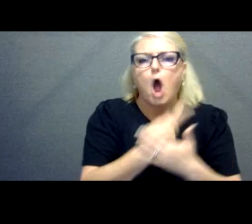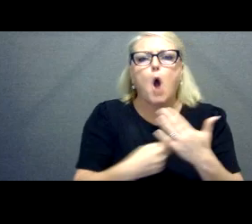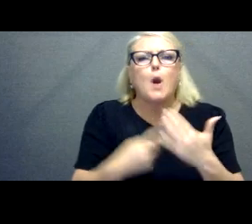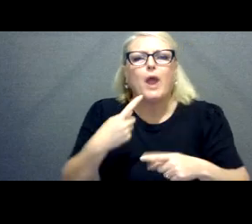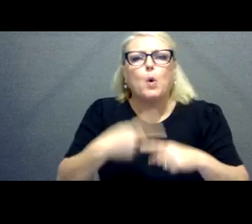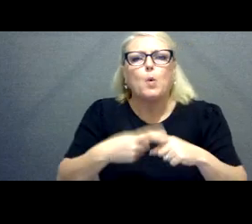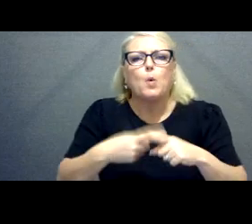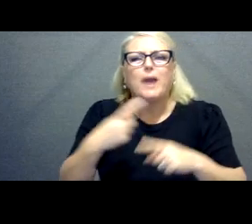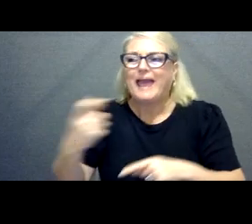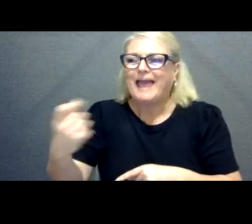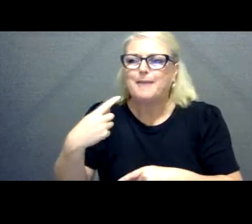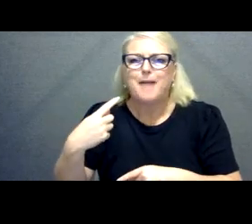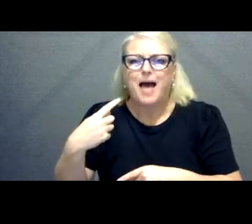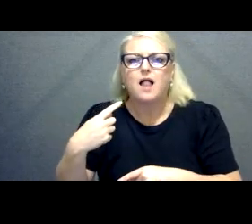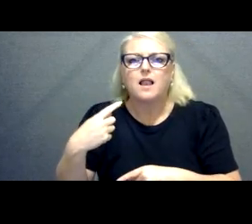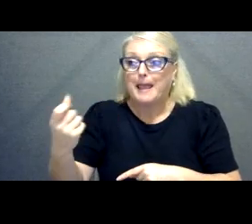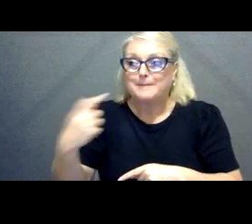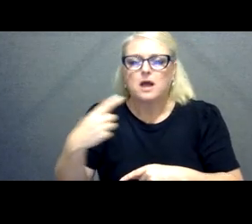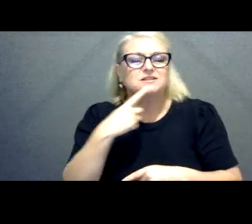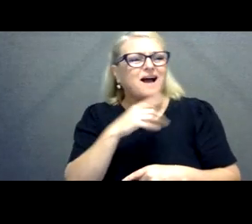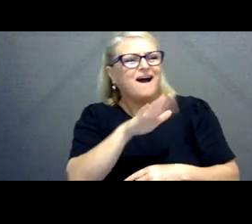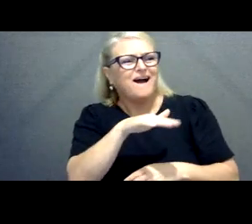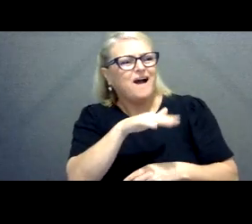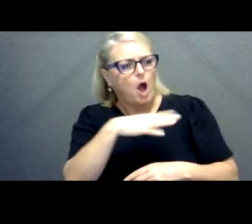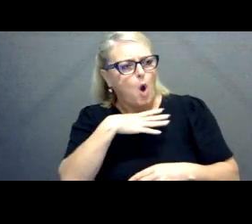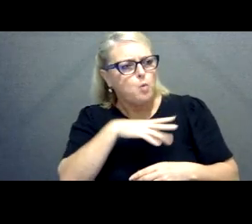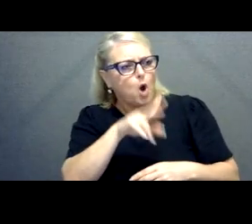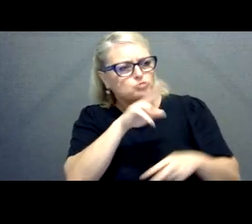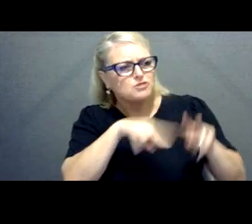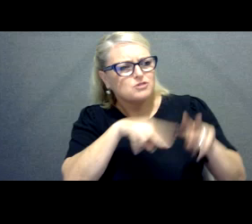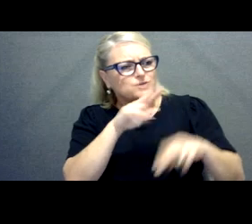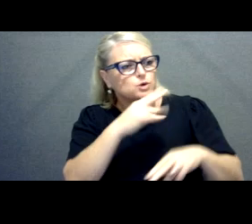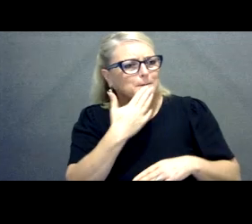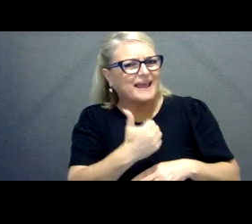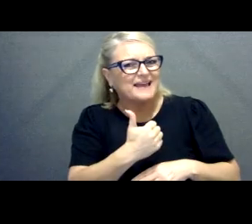correct at the initial stage there is there's no form so they can send us an email or send